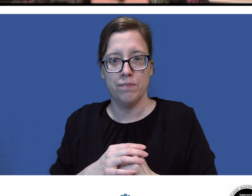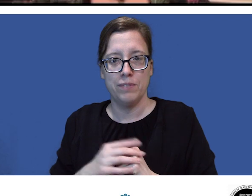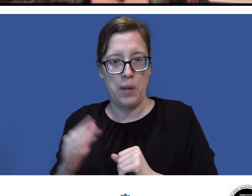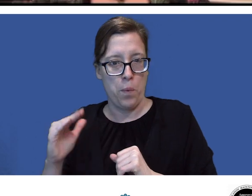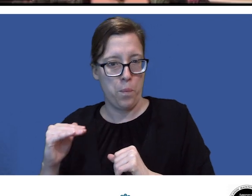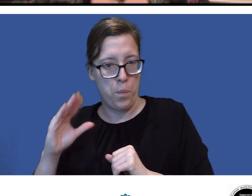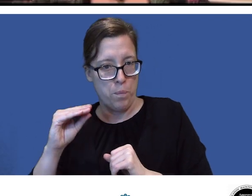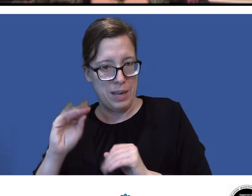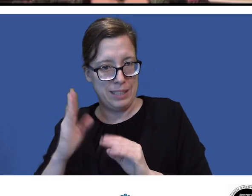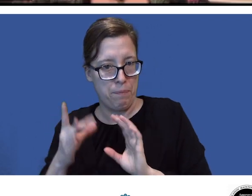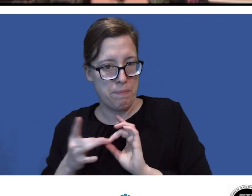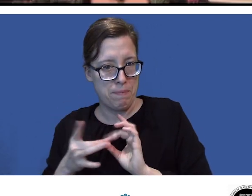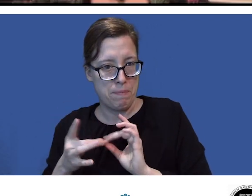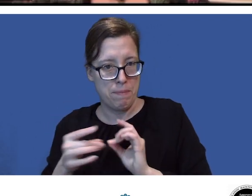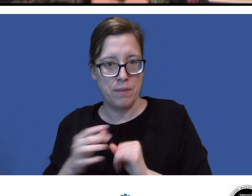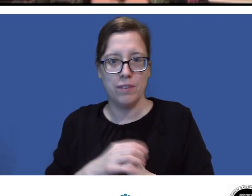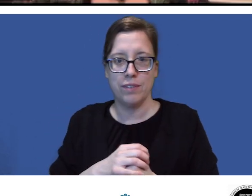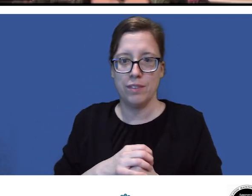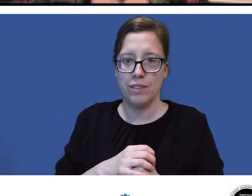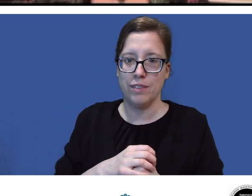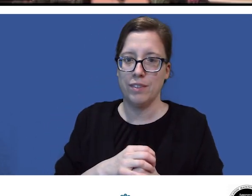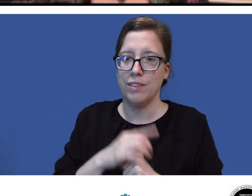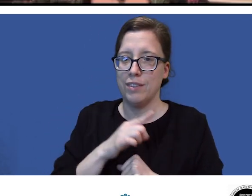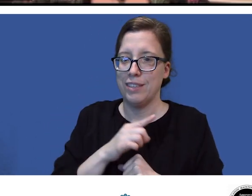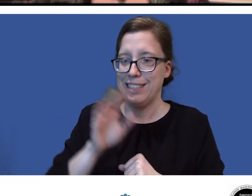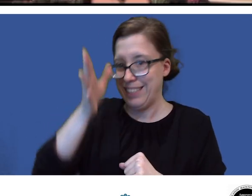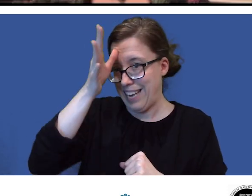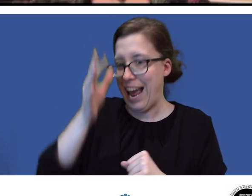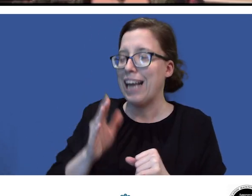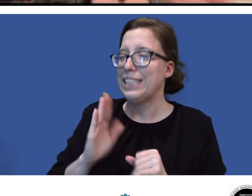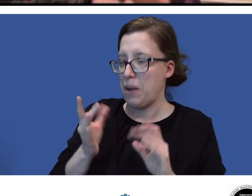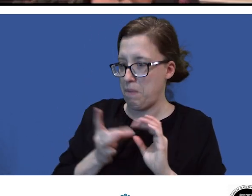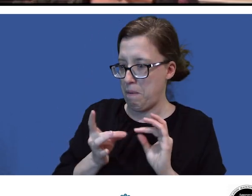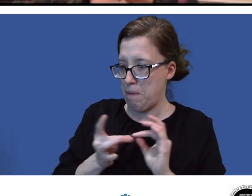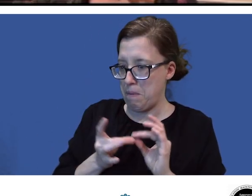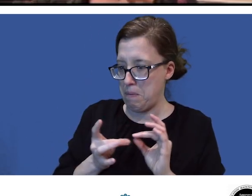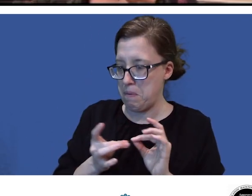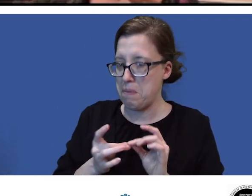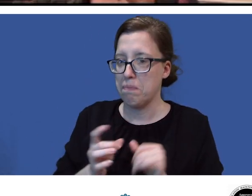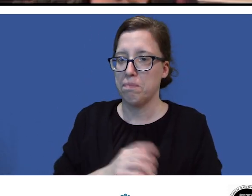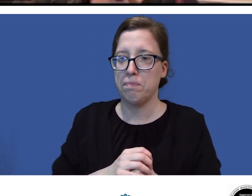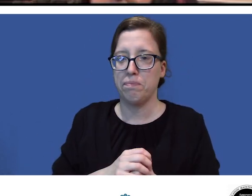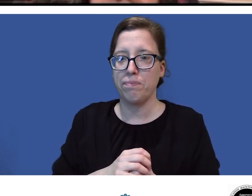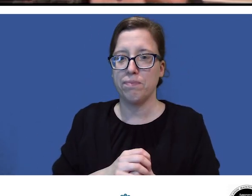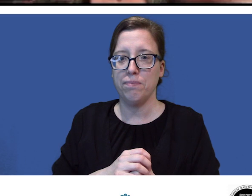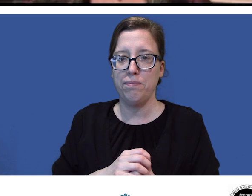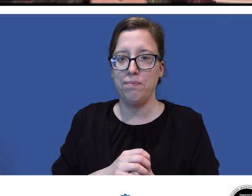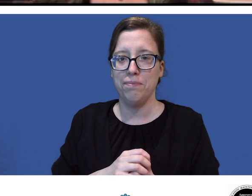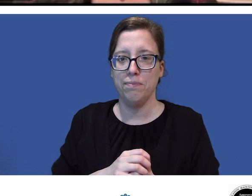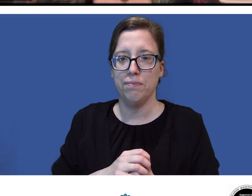Kingston: [Gestures widely, looks at the TV while babbling, then wiggles his whole body.] That’s what I said. And then he was like, "Ahhhhh". You know what I’m saying?